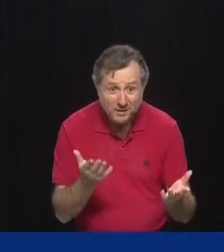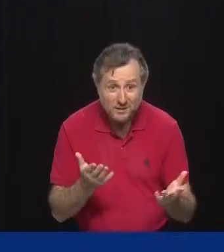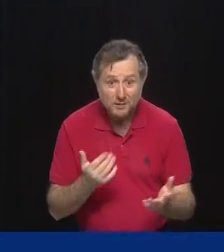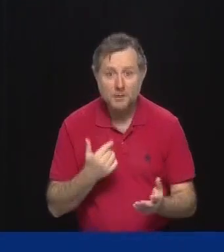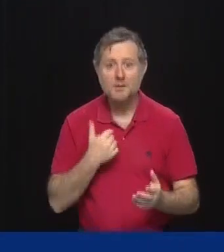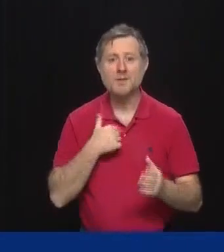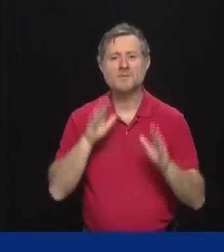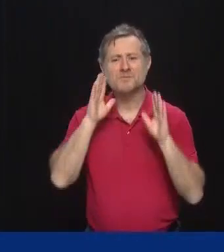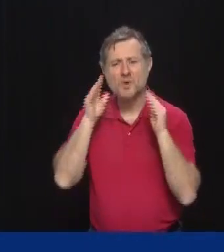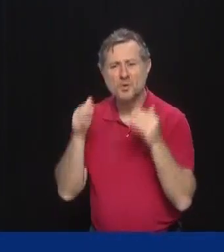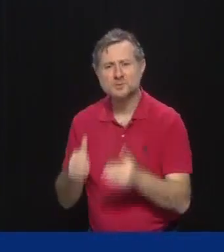PUT IN ANY REGULATIONS ANY TIME SOON.